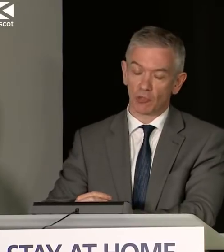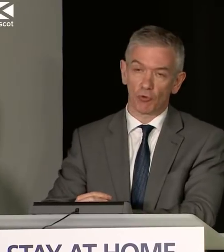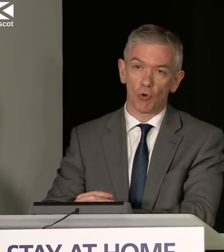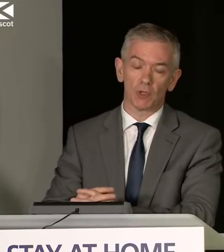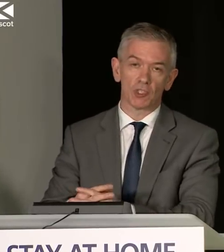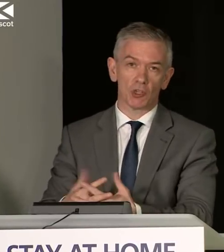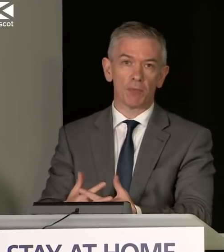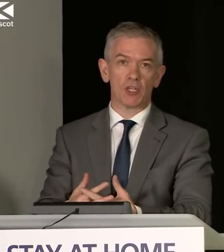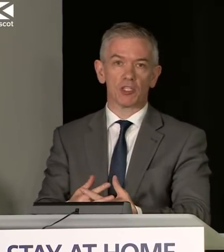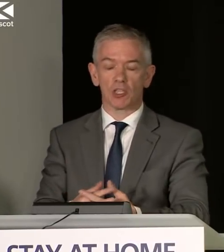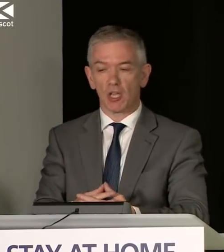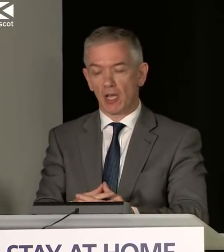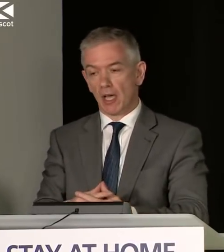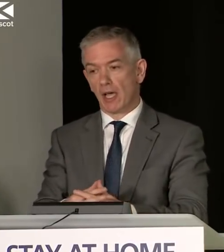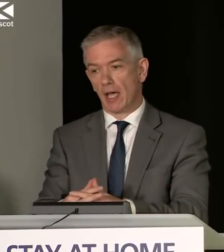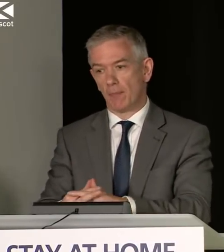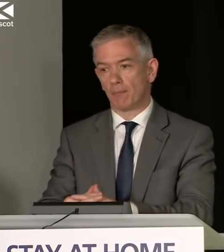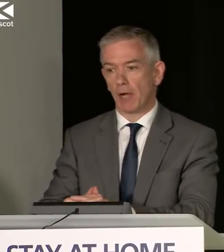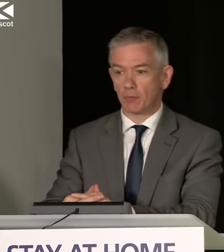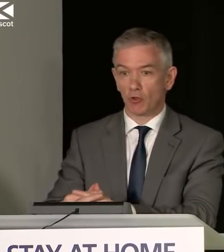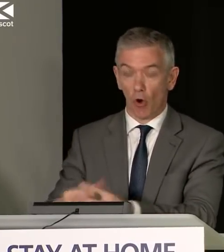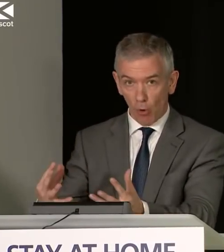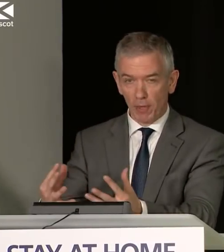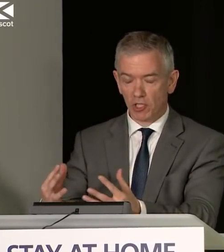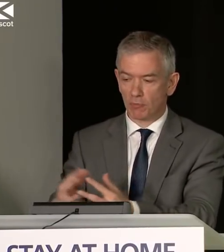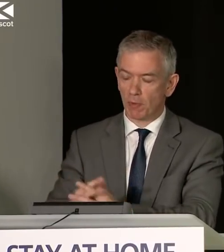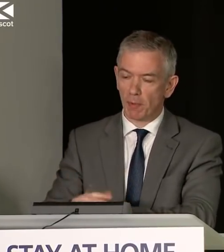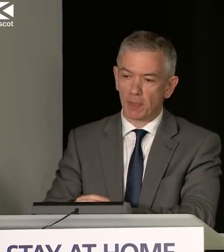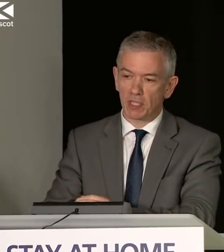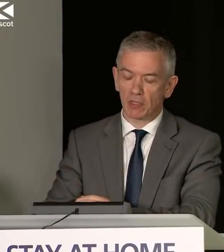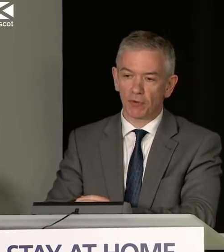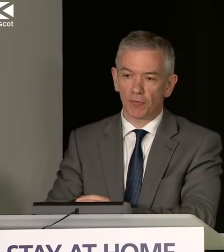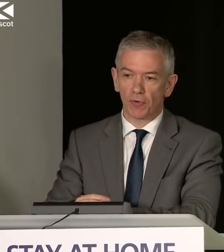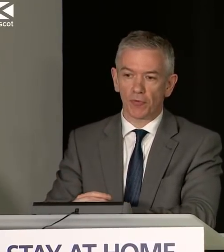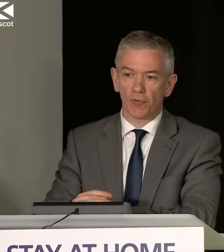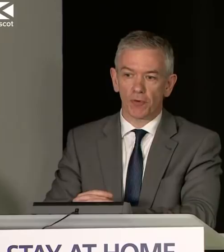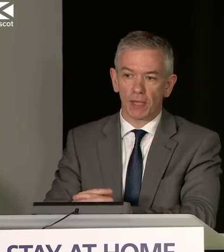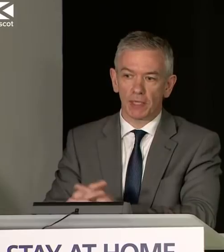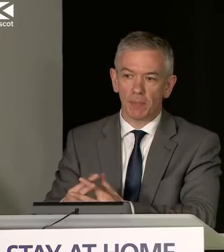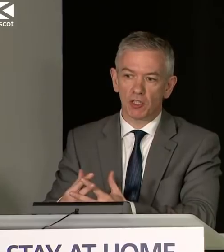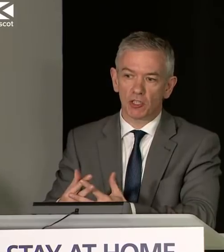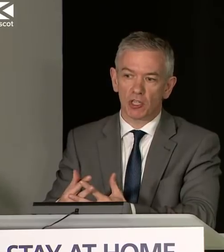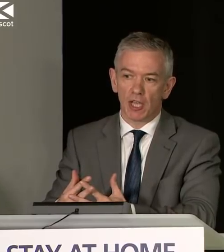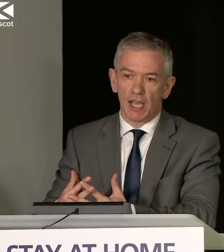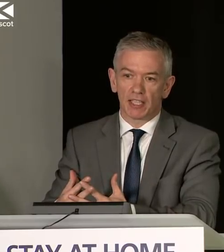has a role in some patients, perhaps with not all patients, but for many patients in